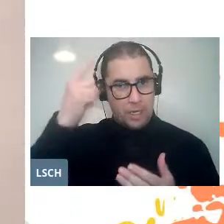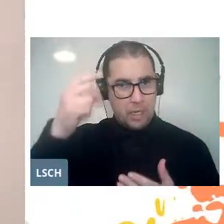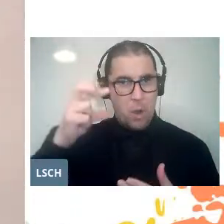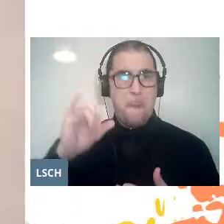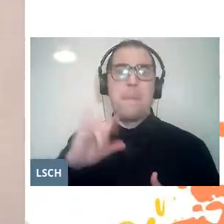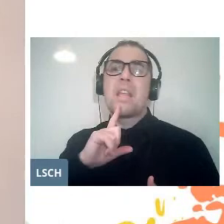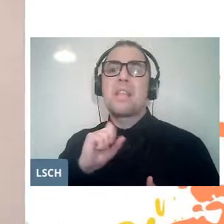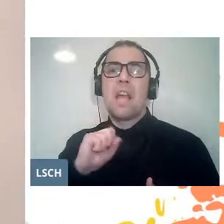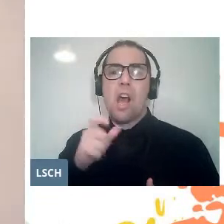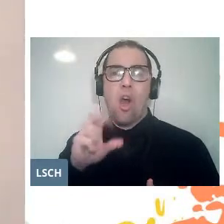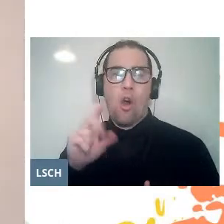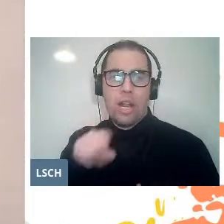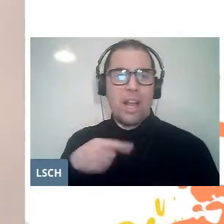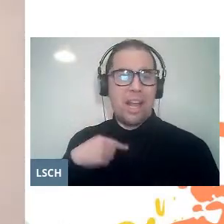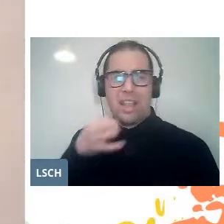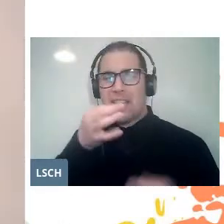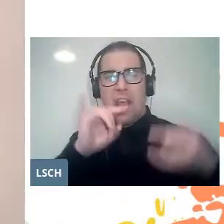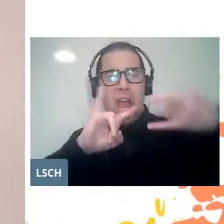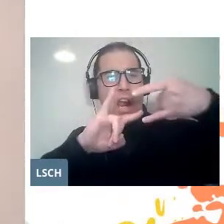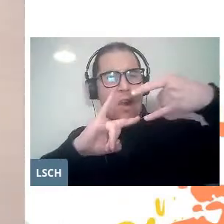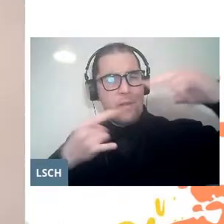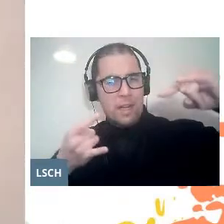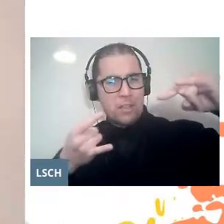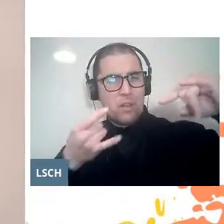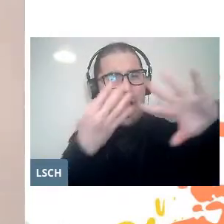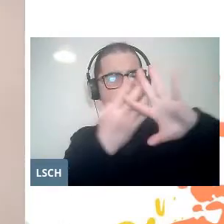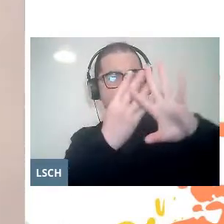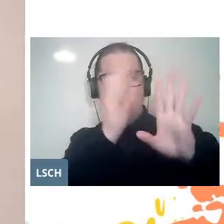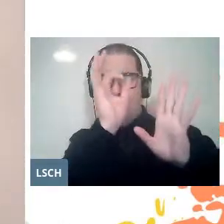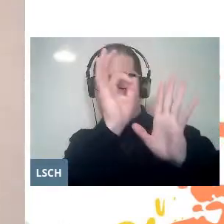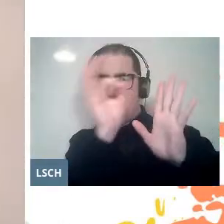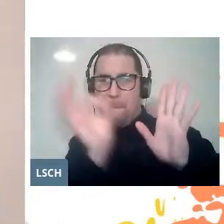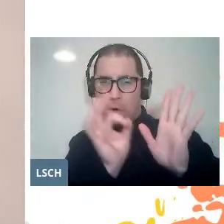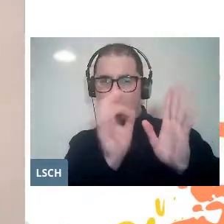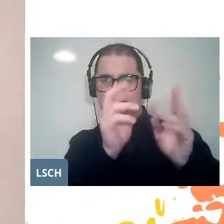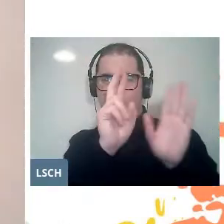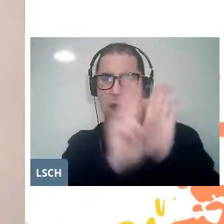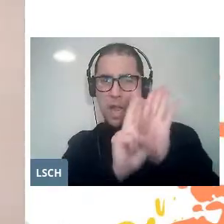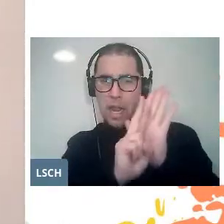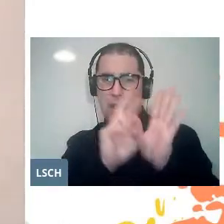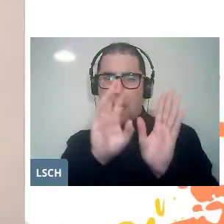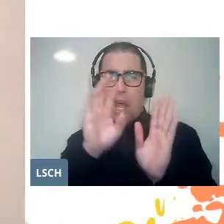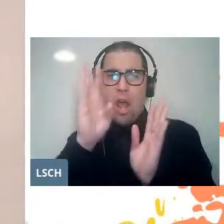that the universe functions according to musical numerical proportions.